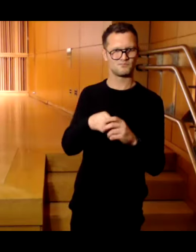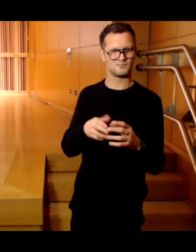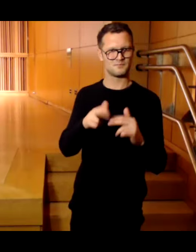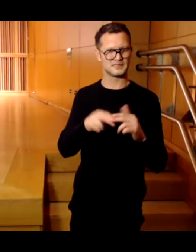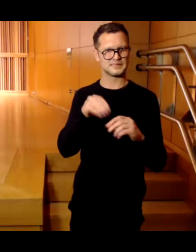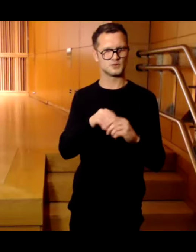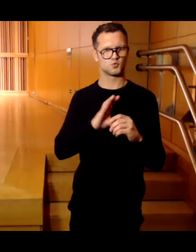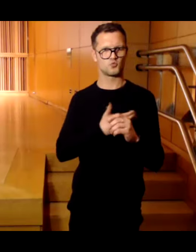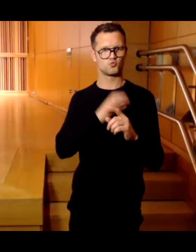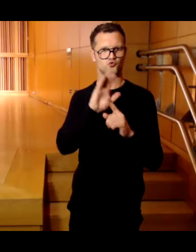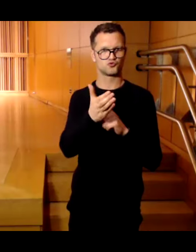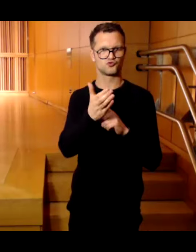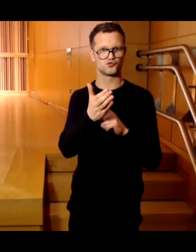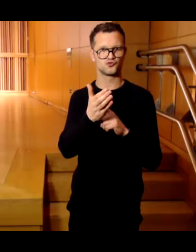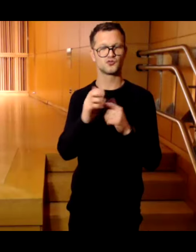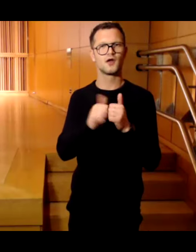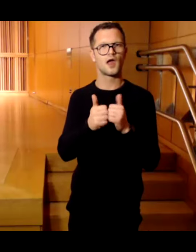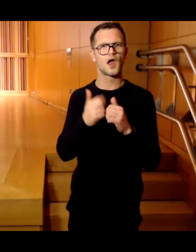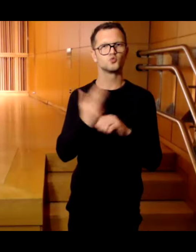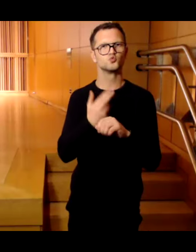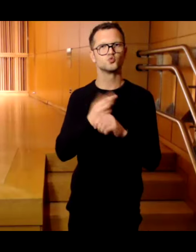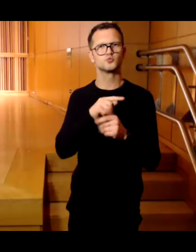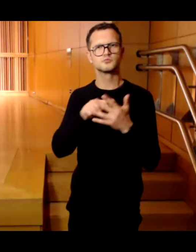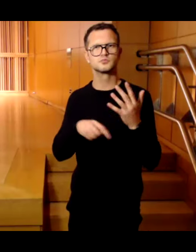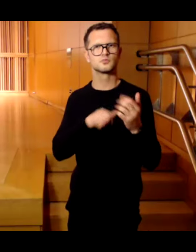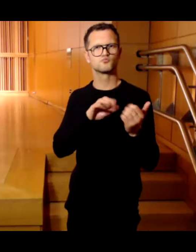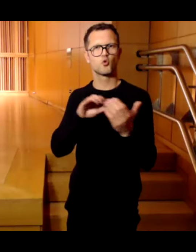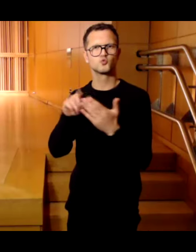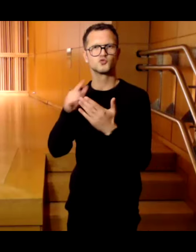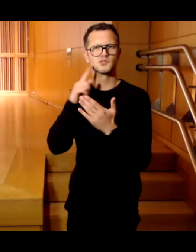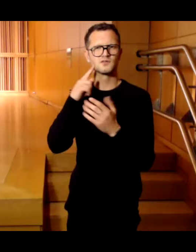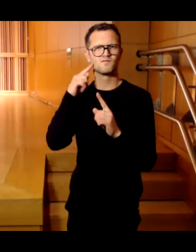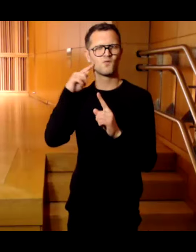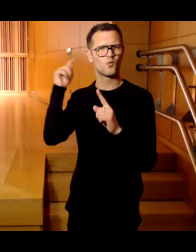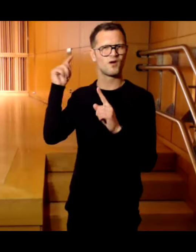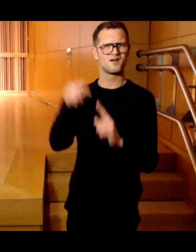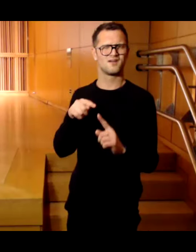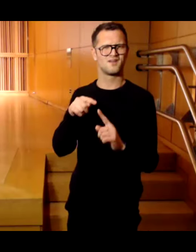So that we might use those techniques. In order to encourage forms of civic faith.